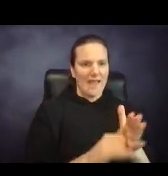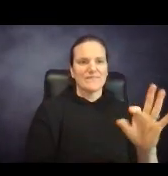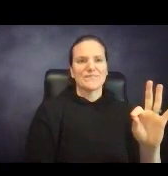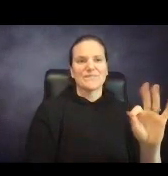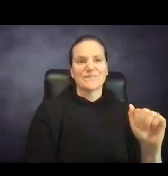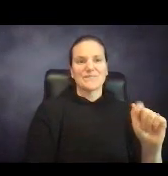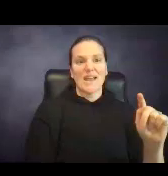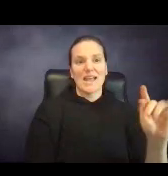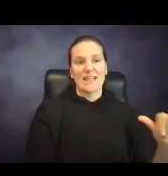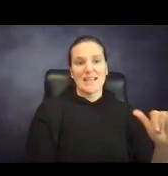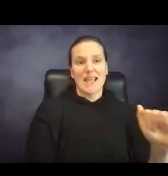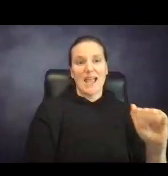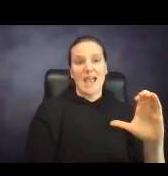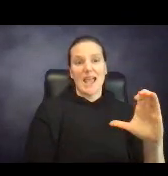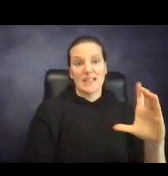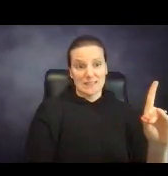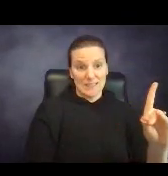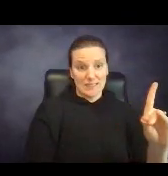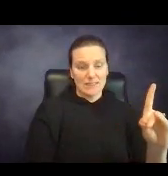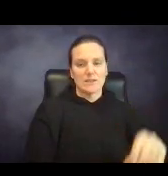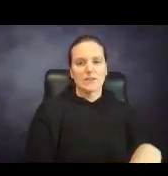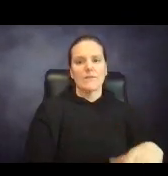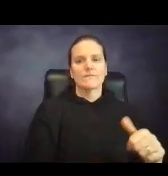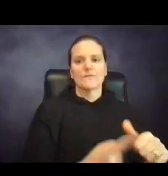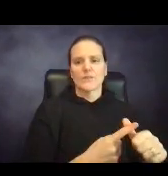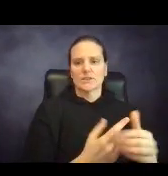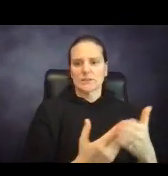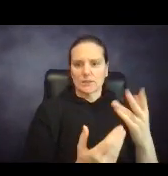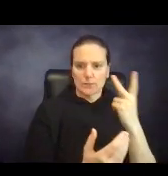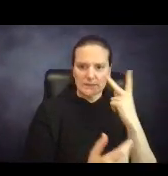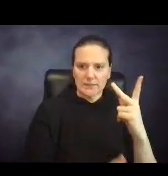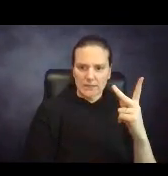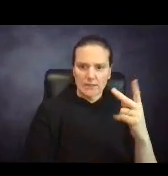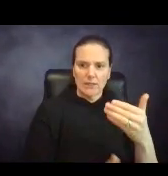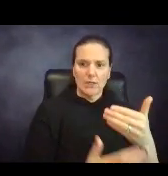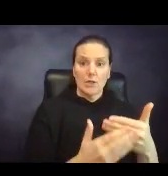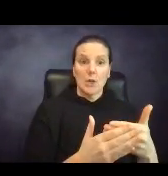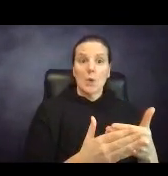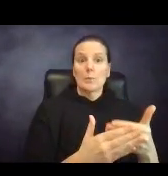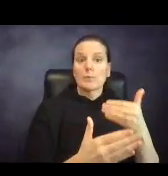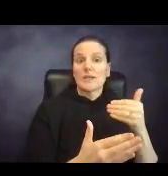So one of the first signs we see in, in perimenopause of perimenopause and like maybe the need